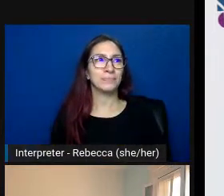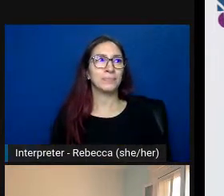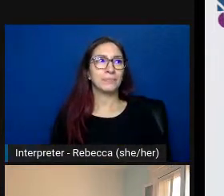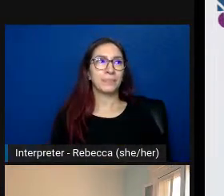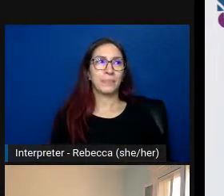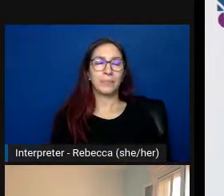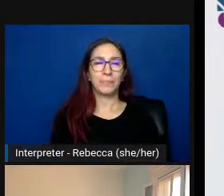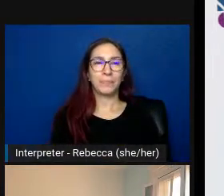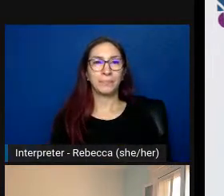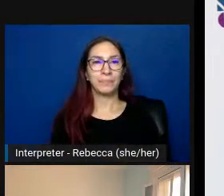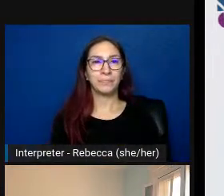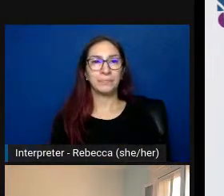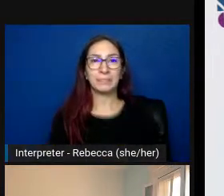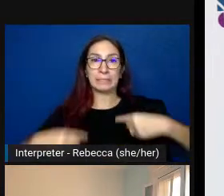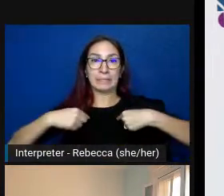But I know how to move in word press.